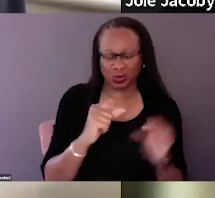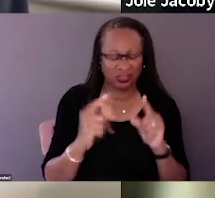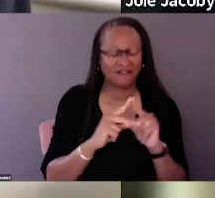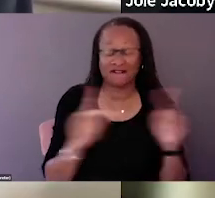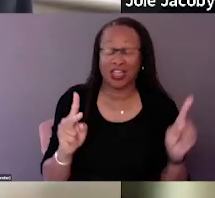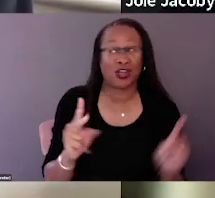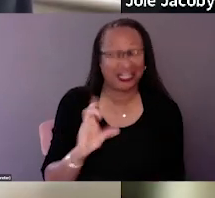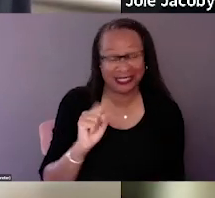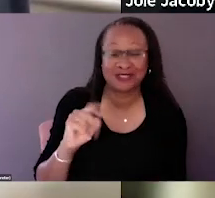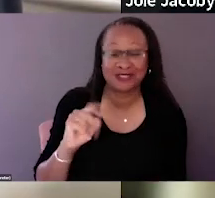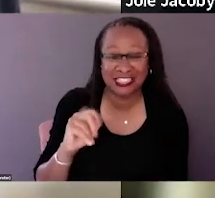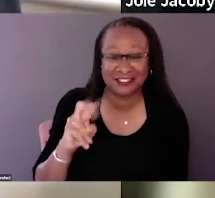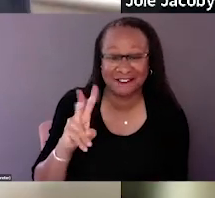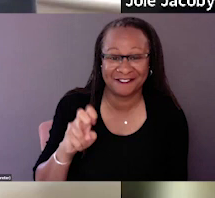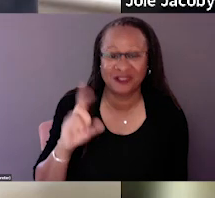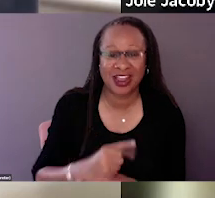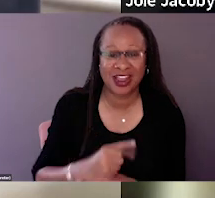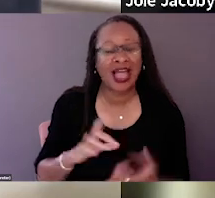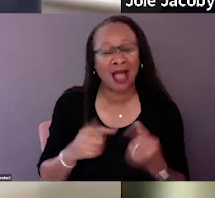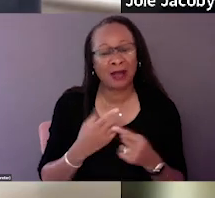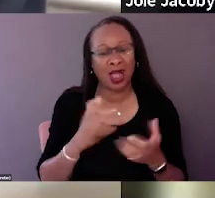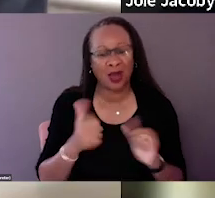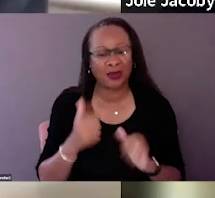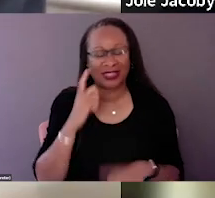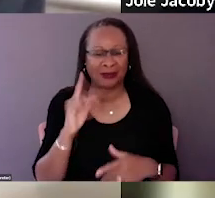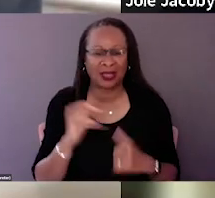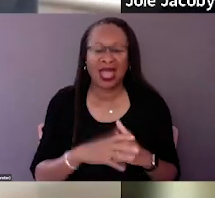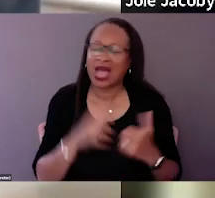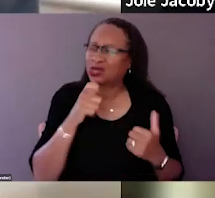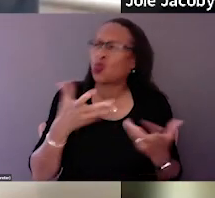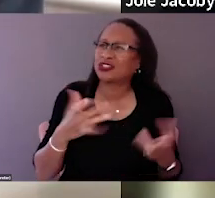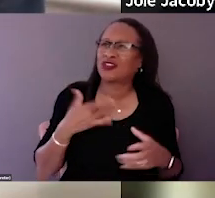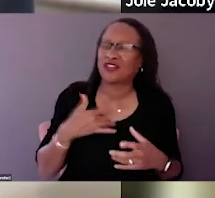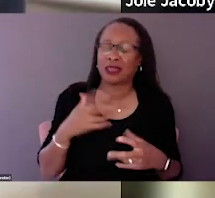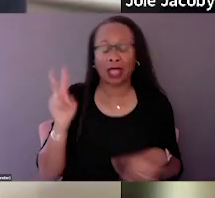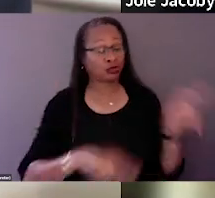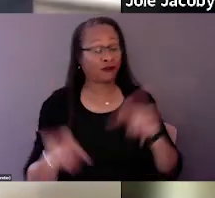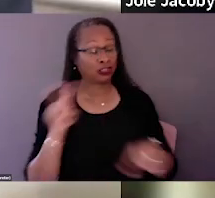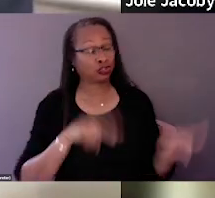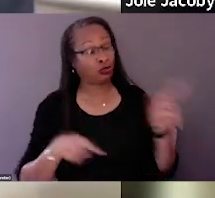So, I just didn't want it to feel observational where you're just kind of, I'm over here, and you're over there.